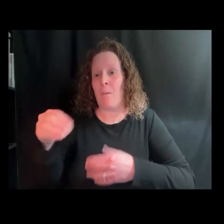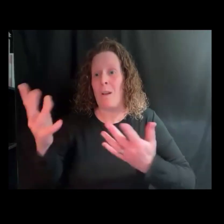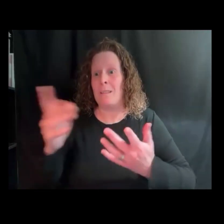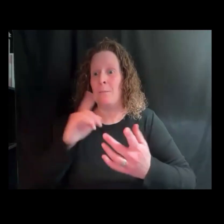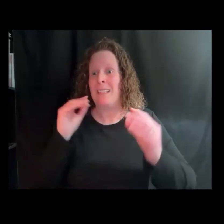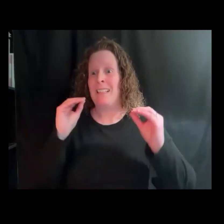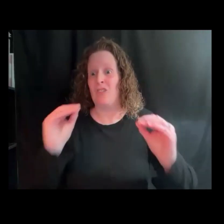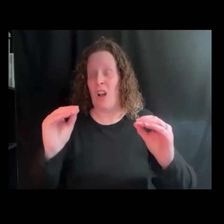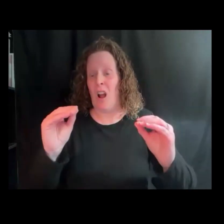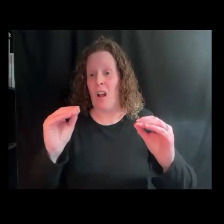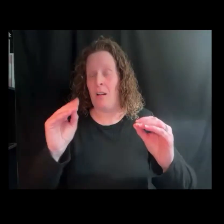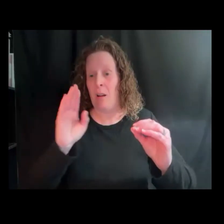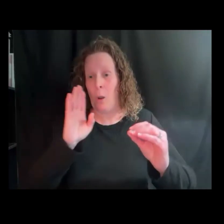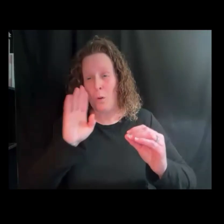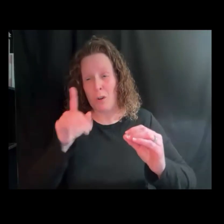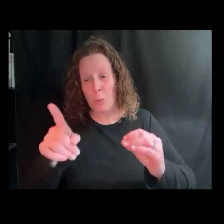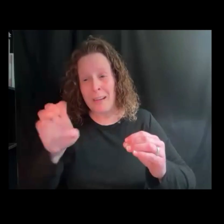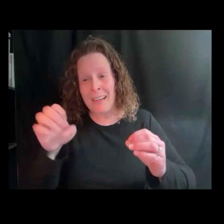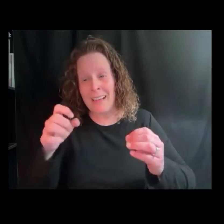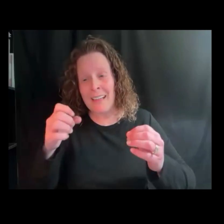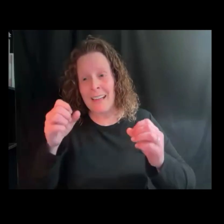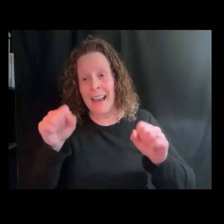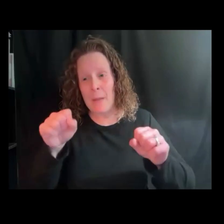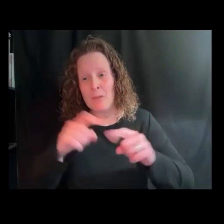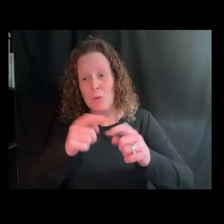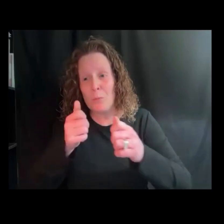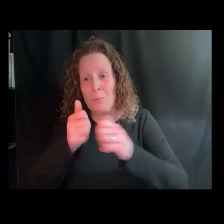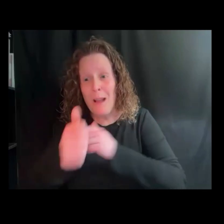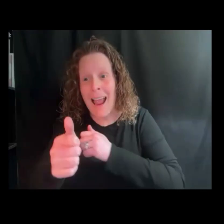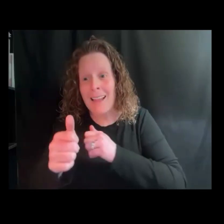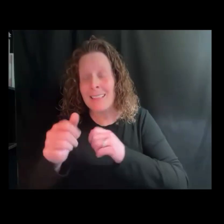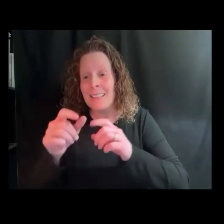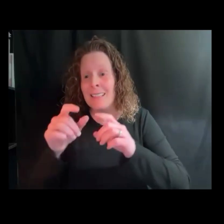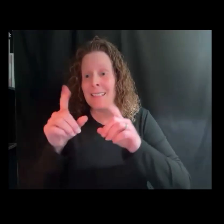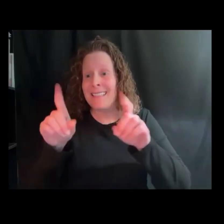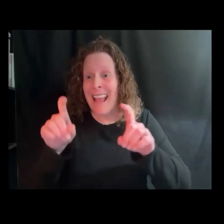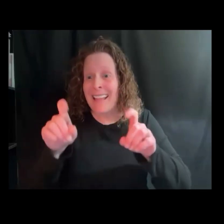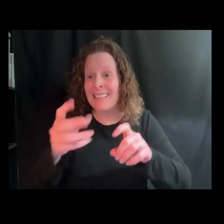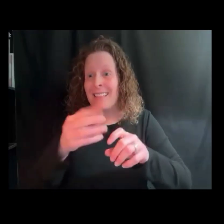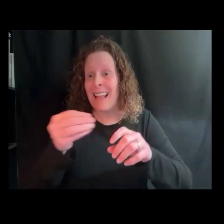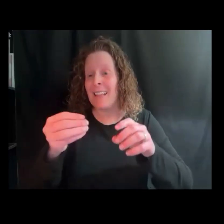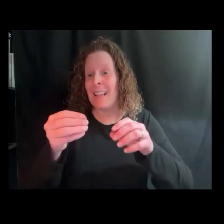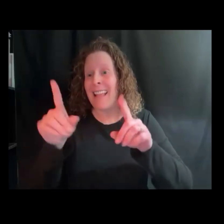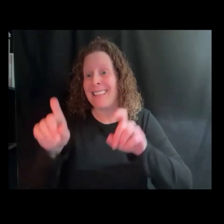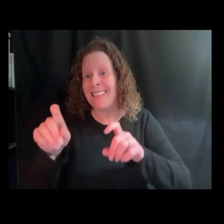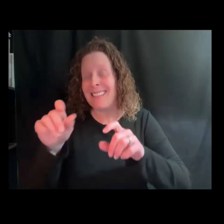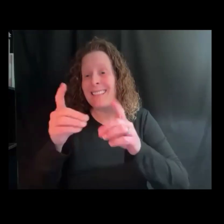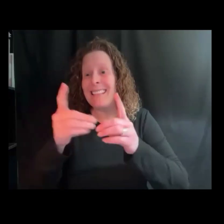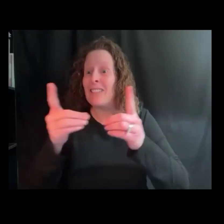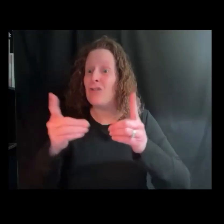you're only gonna get fifty percent of what the teacher is teaching. Are you gonna be able to pass a test?